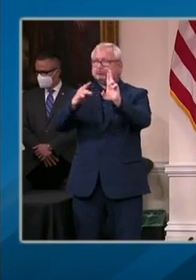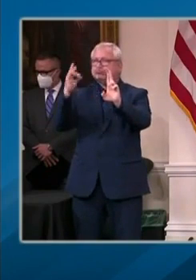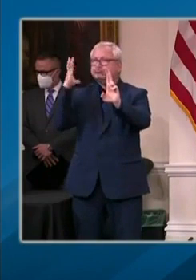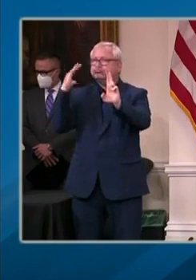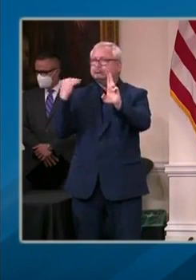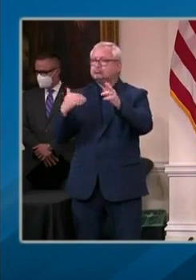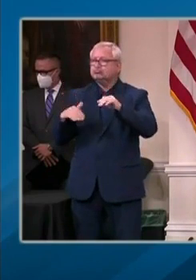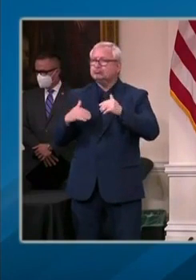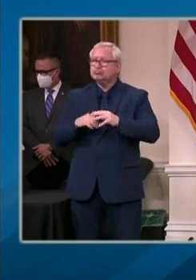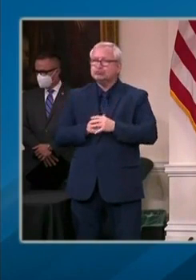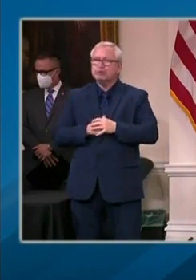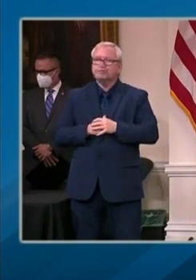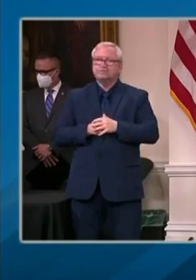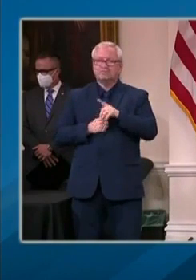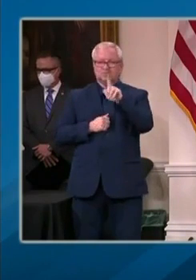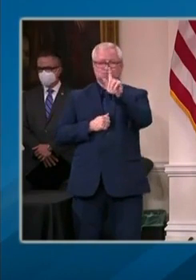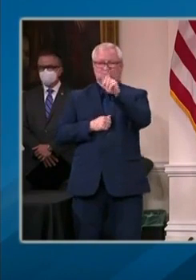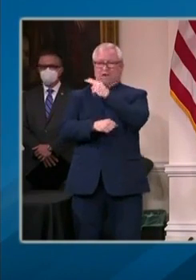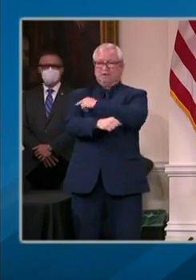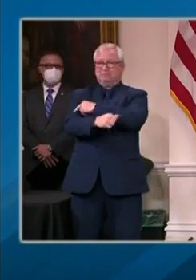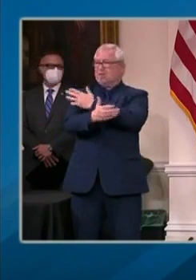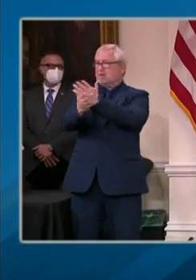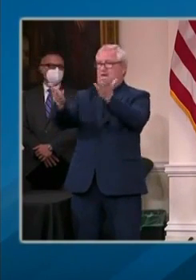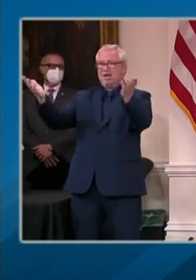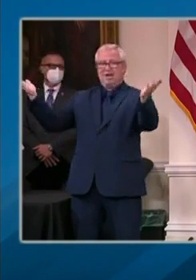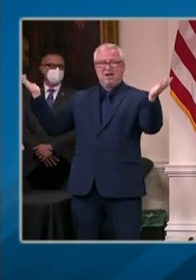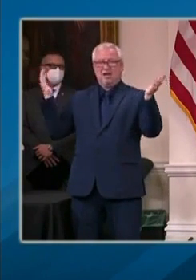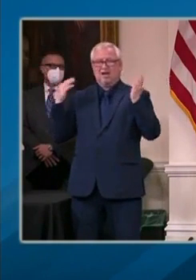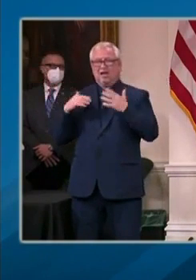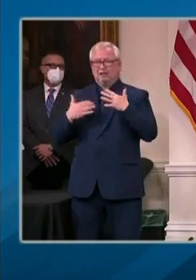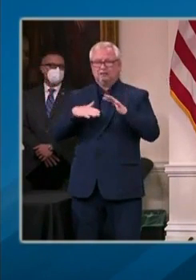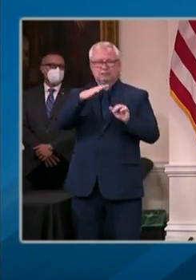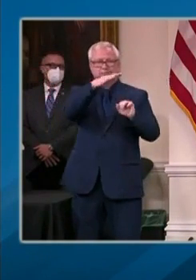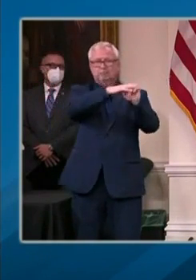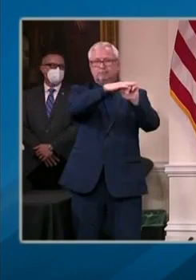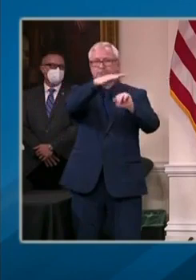350 MARYLANDERS ARE CURRENTLY IN INTENSE SIVE CARE UNITS.